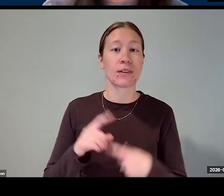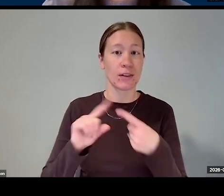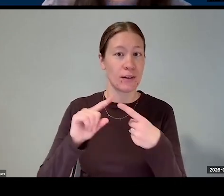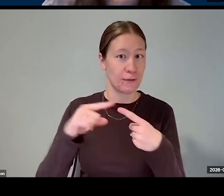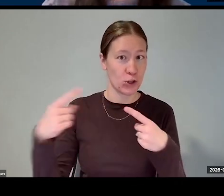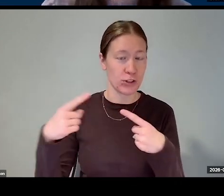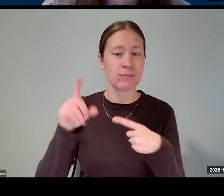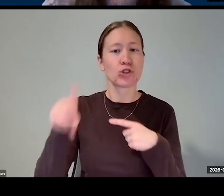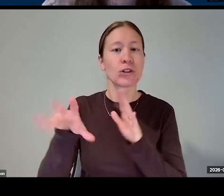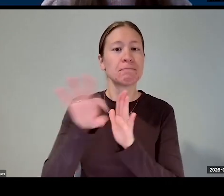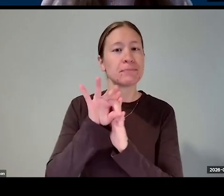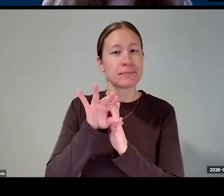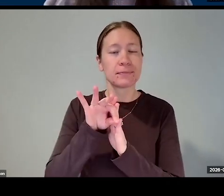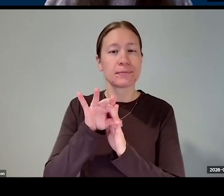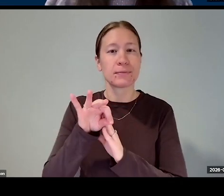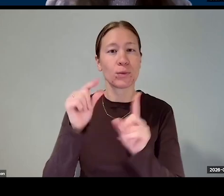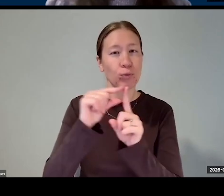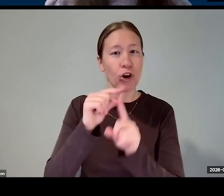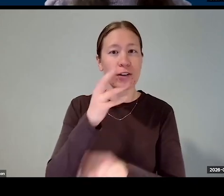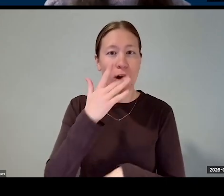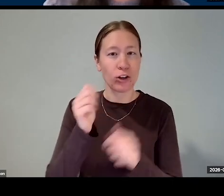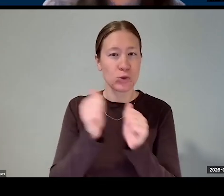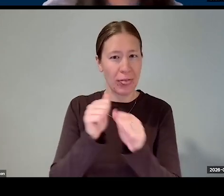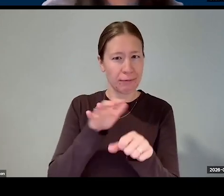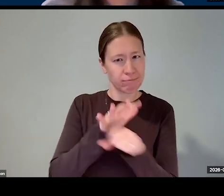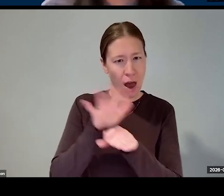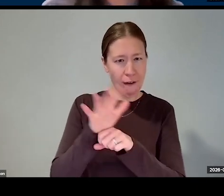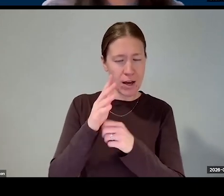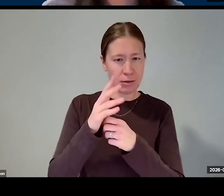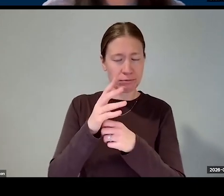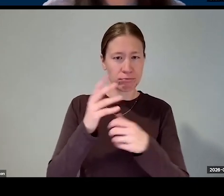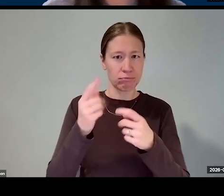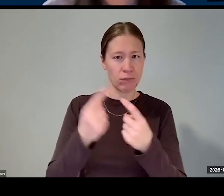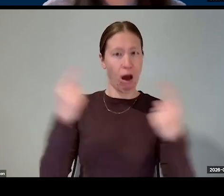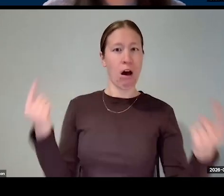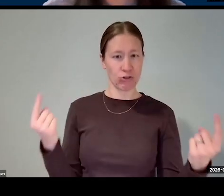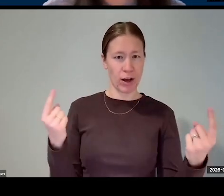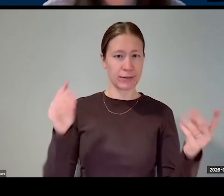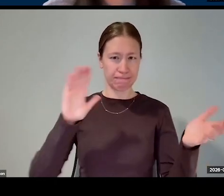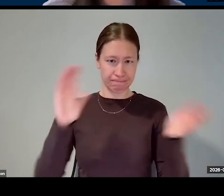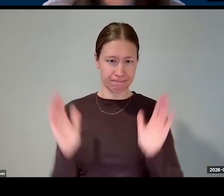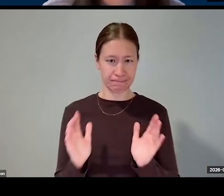with sufficient contrast against your slide background. Contrast is the difference in brightness